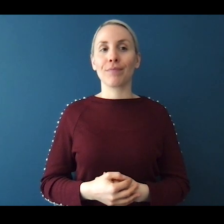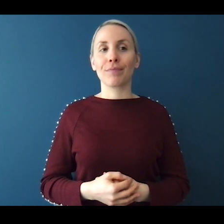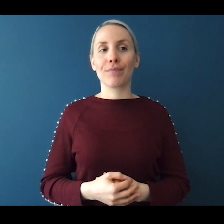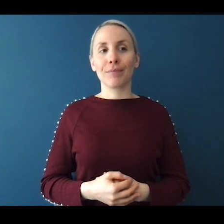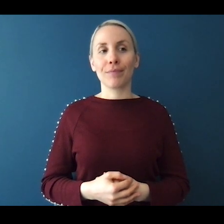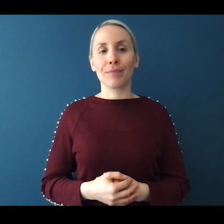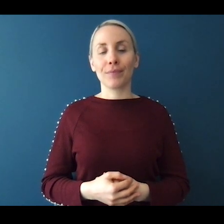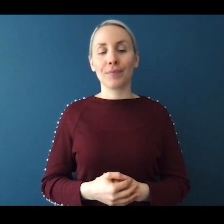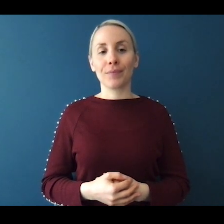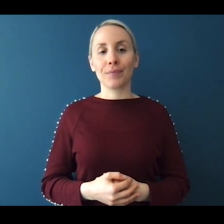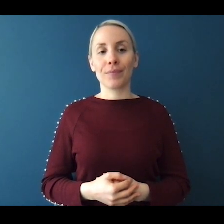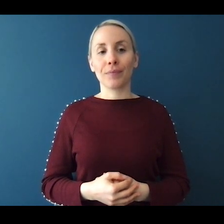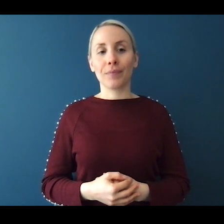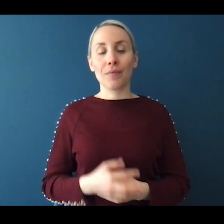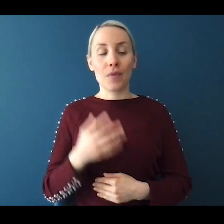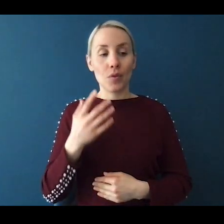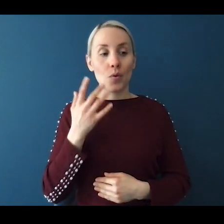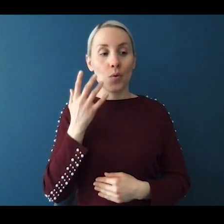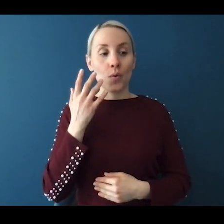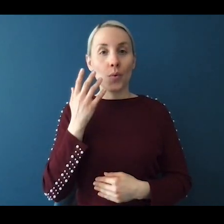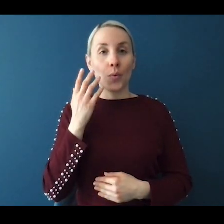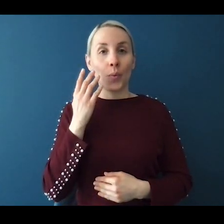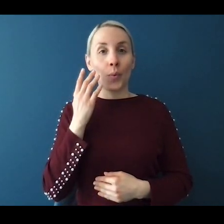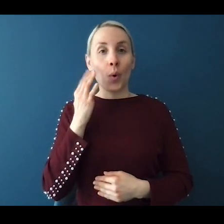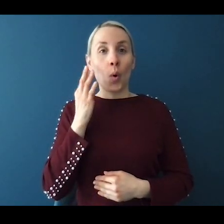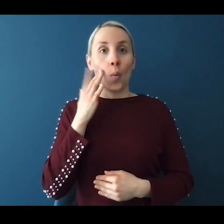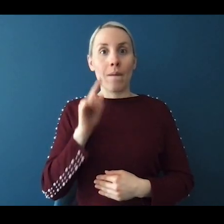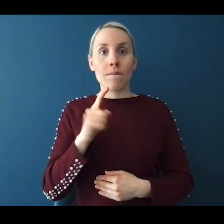were first putting your proposal you didn't anticipate you'd be working with moving-image